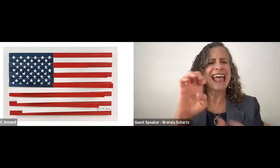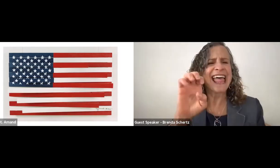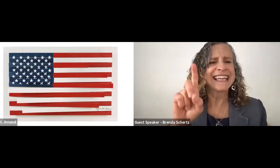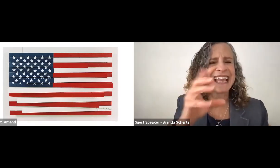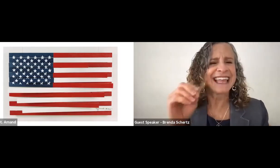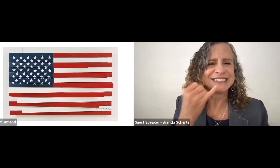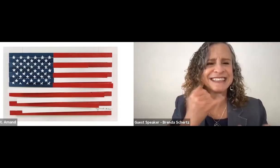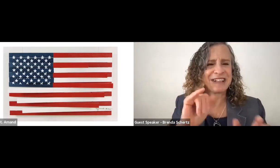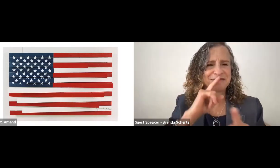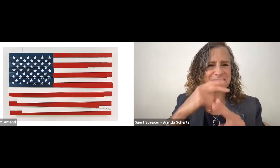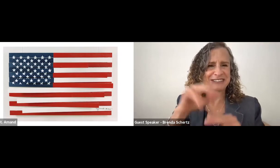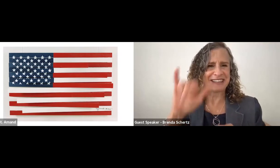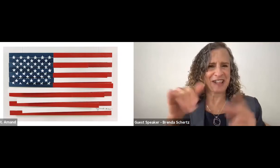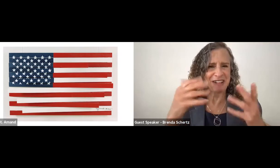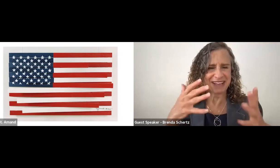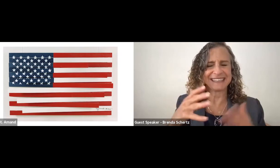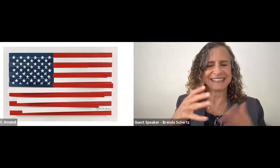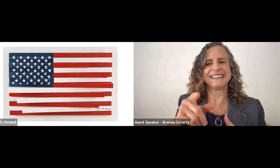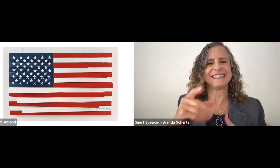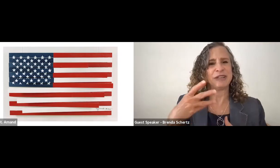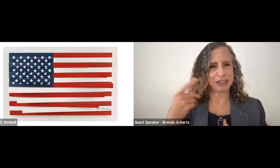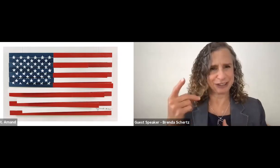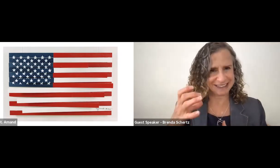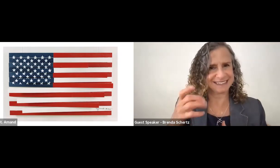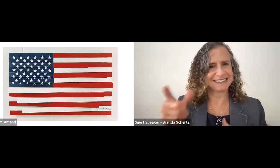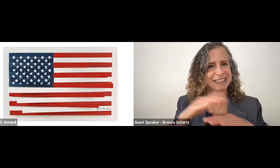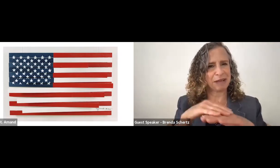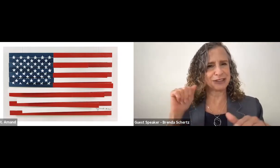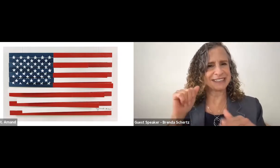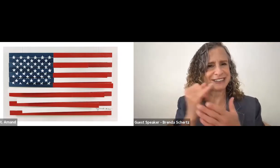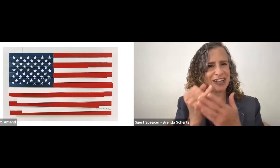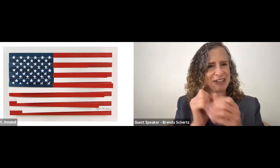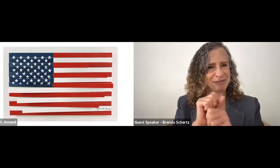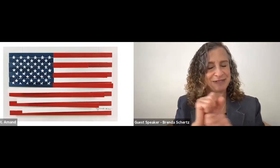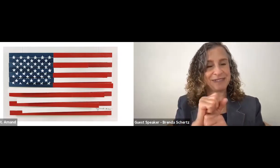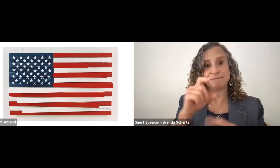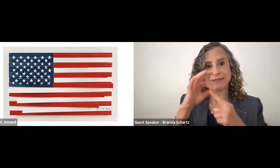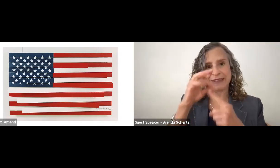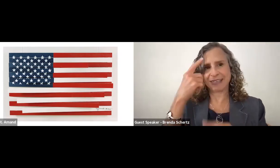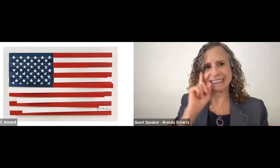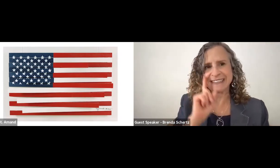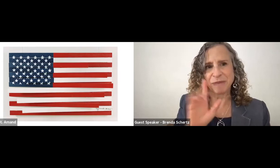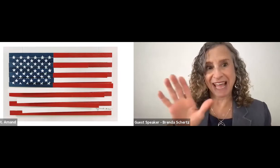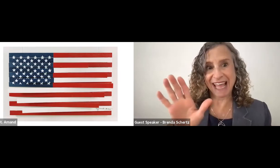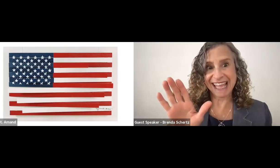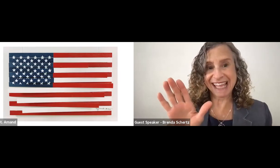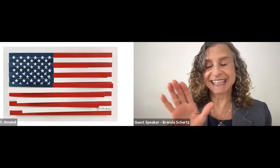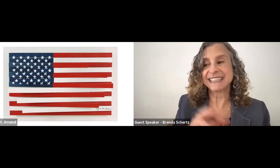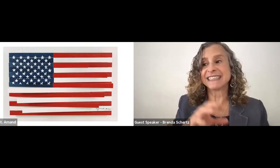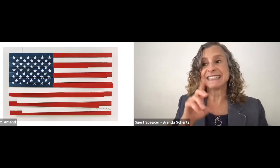Guy made the hand sculpture. Ed and Jeanine talked about that when he was in Washington, DC.